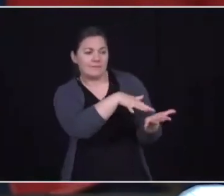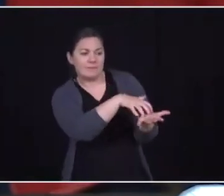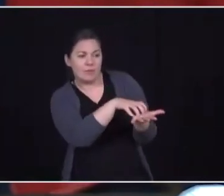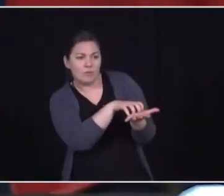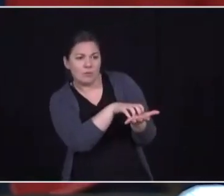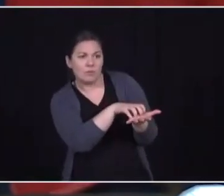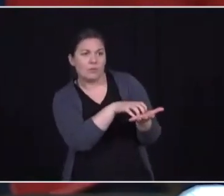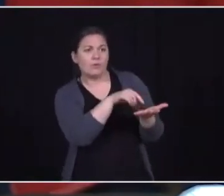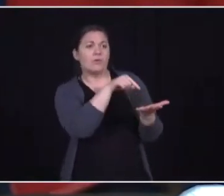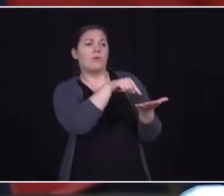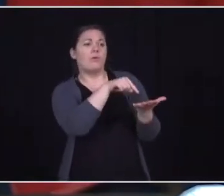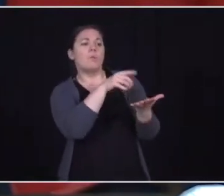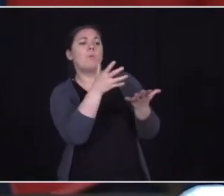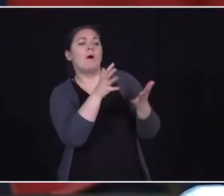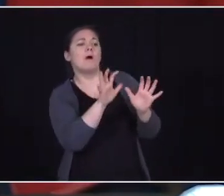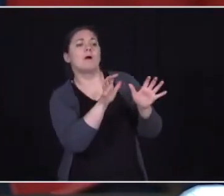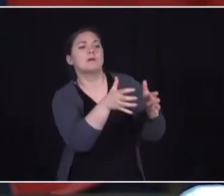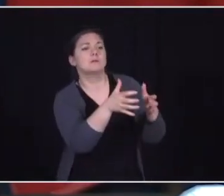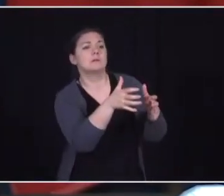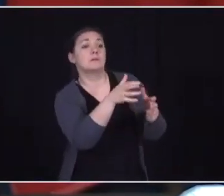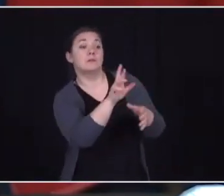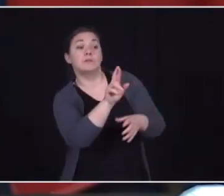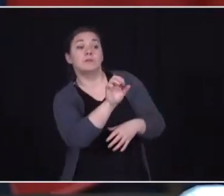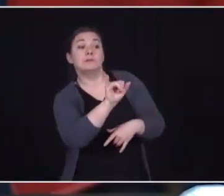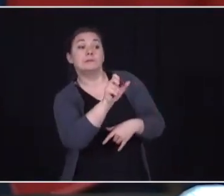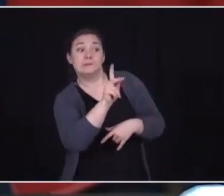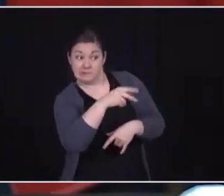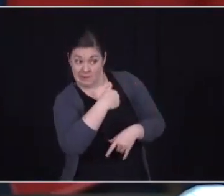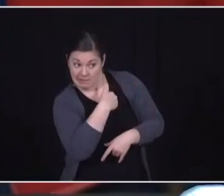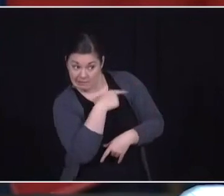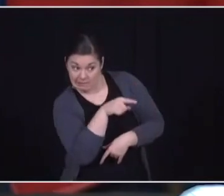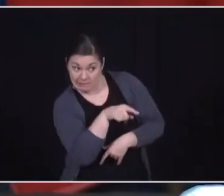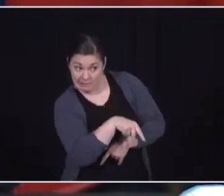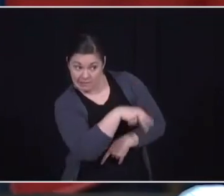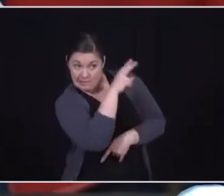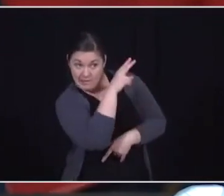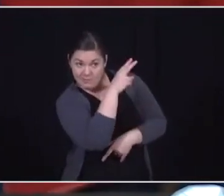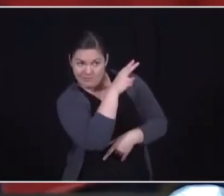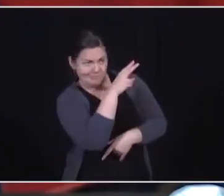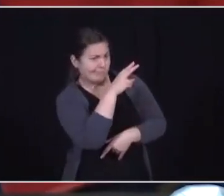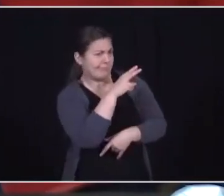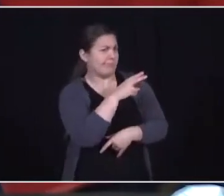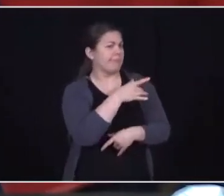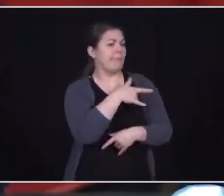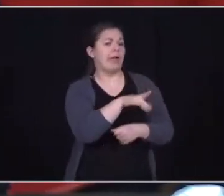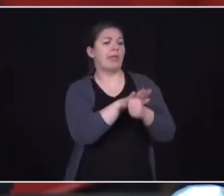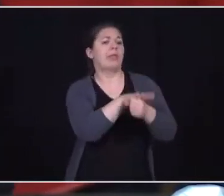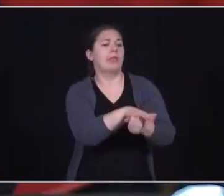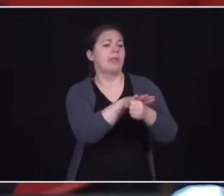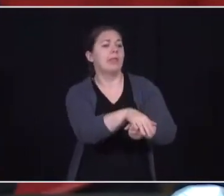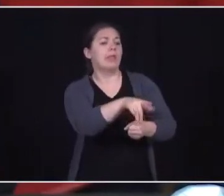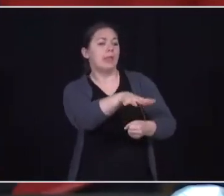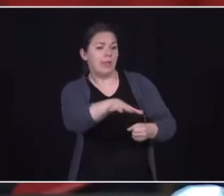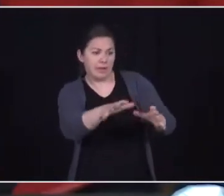things that we will continue to inform those priority groups in phase 2. Yeah, absolutely, thank you Dr. Smith. Those are all considerations that we